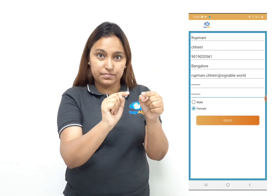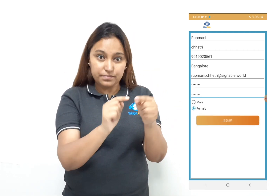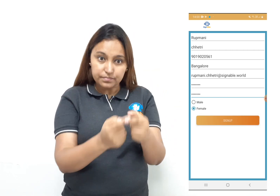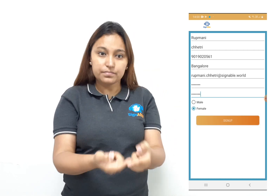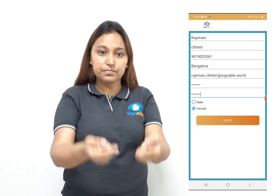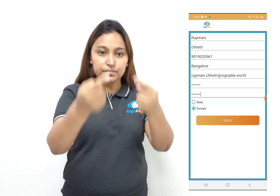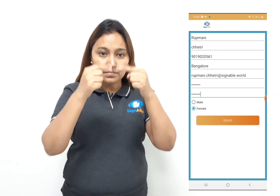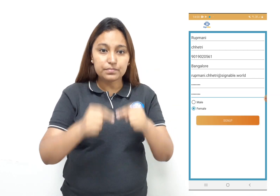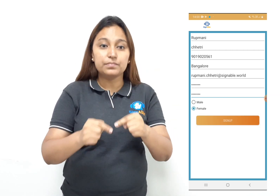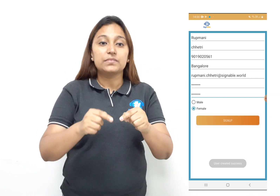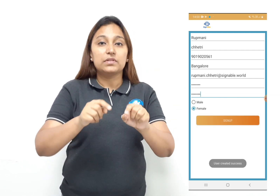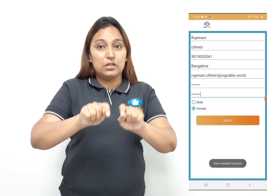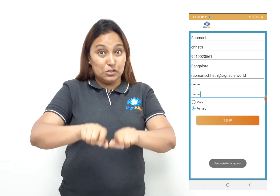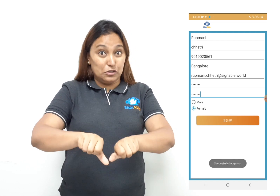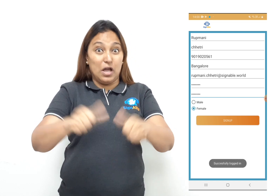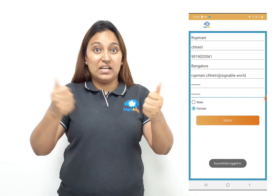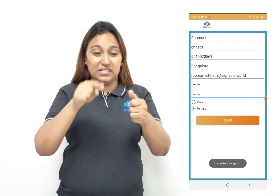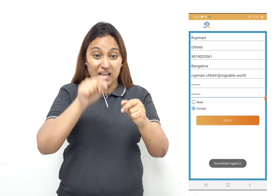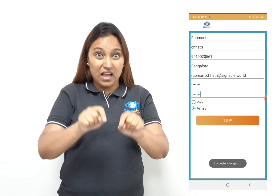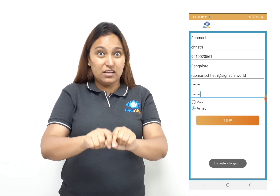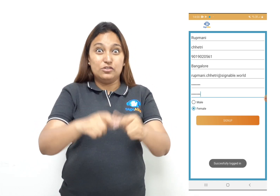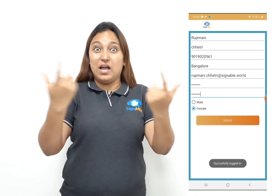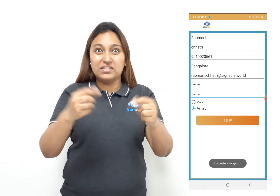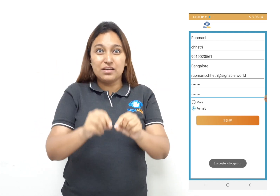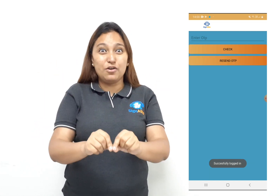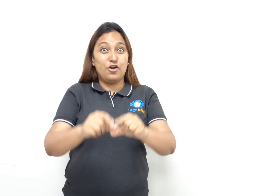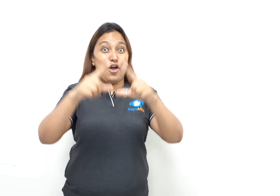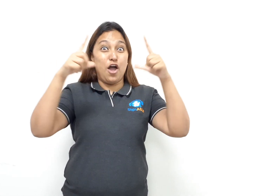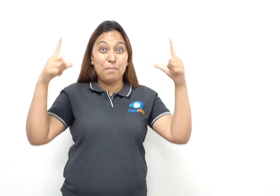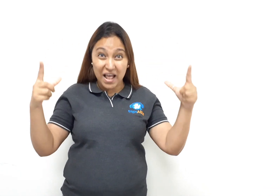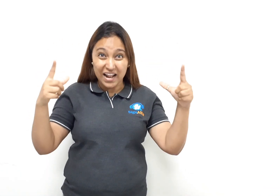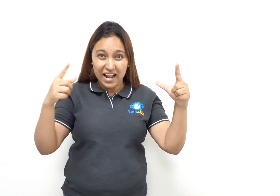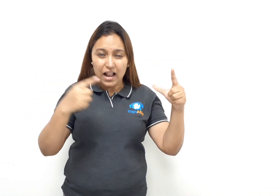Click "Signup". You should see a message below reading " Successfully logged in".